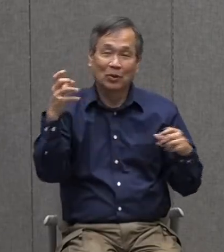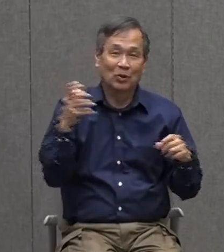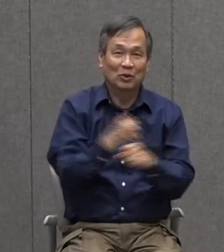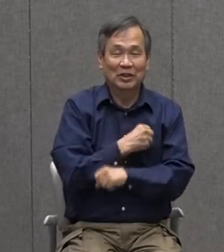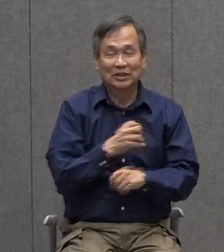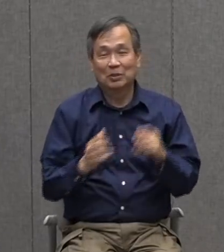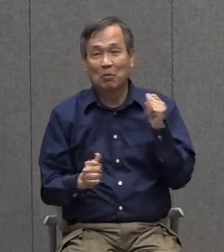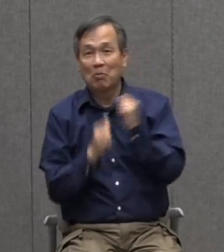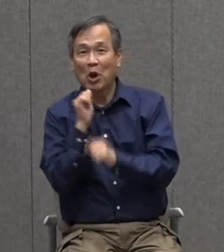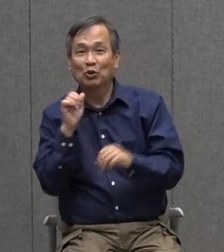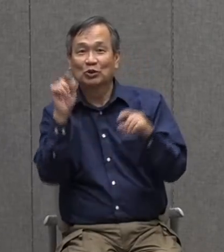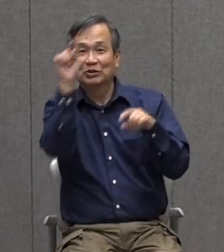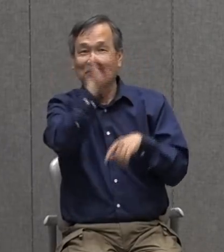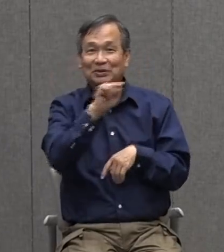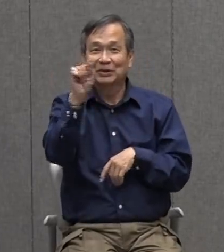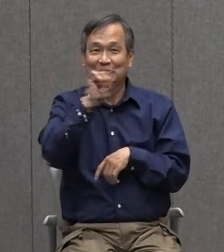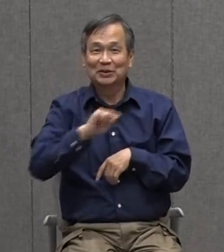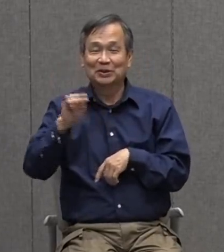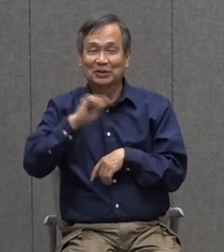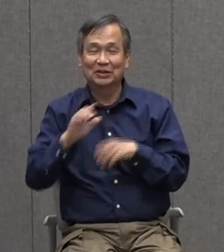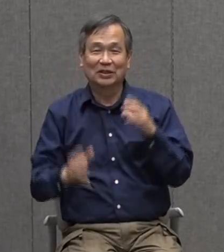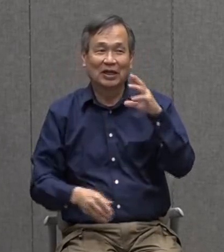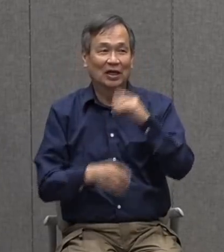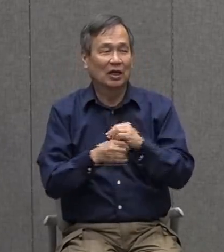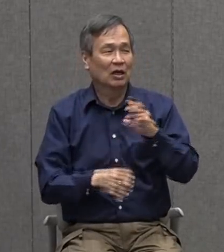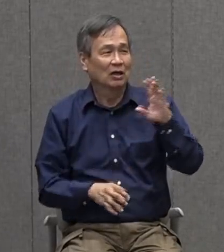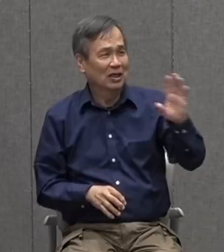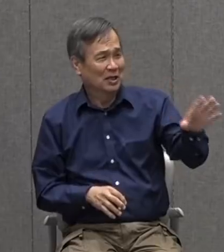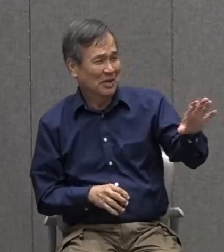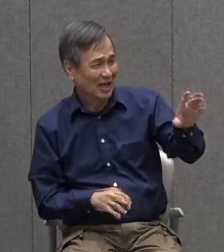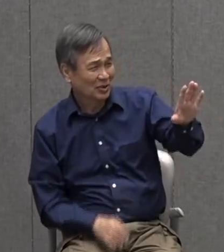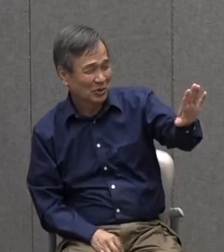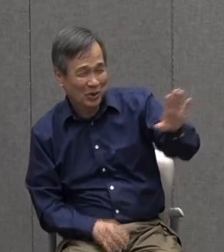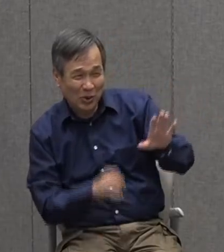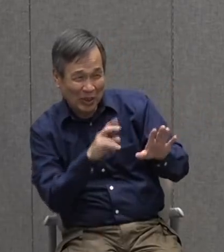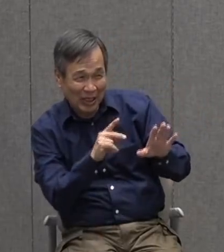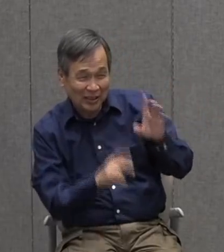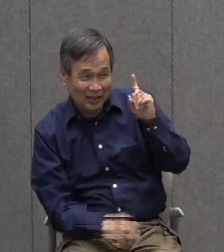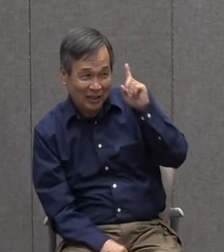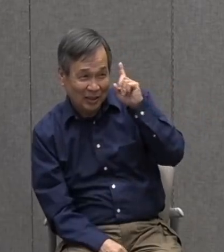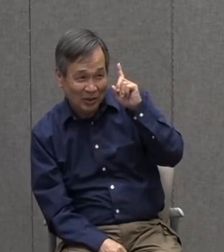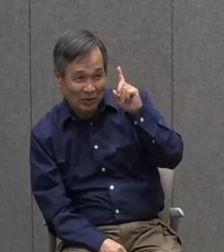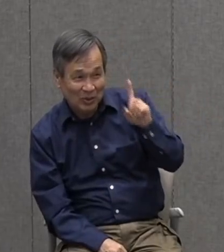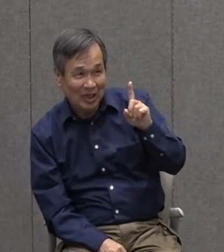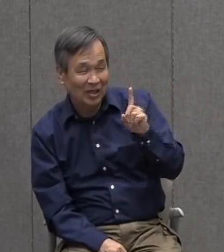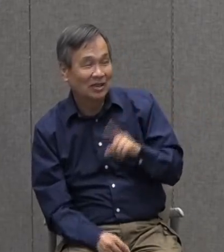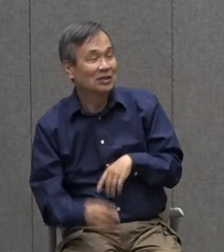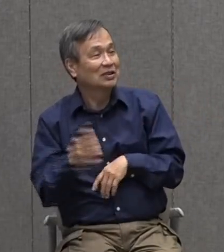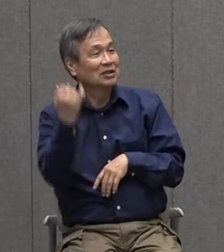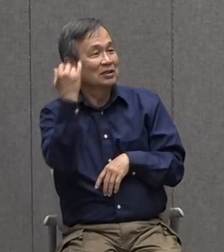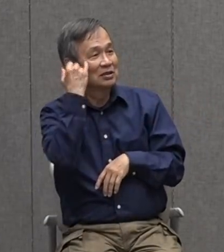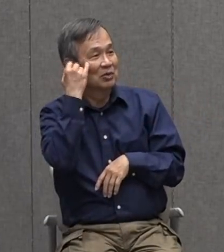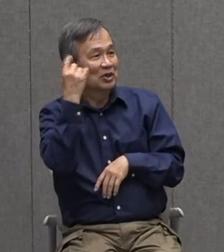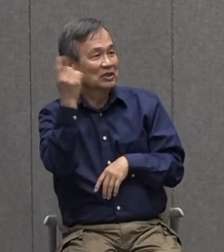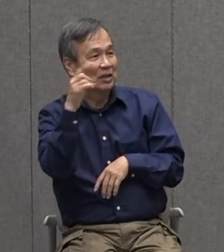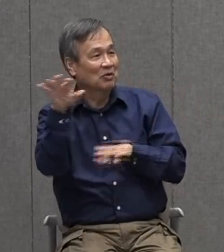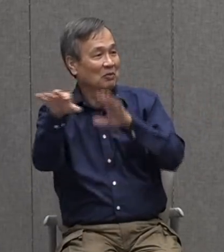So we add up our factors. So let me just ask you so one, the very first time somebody could use a one,